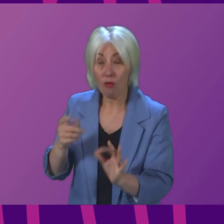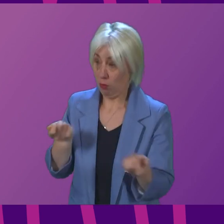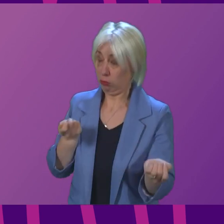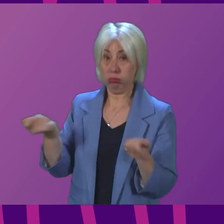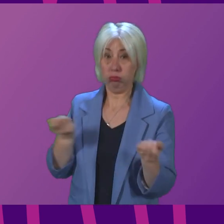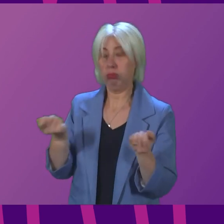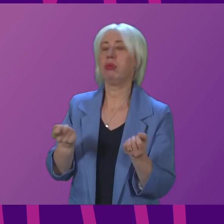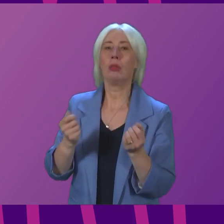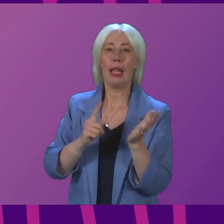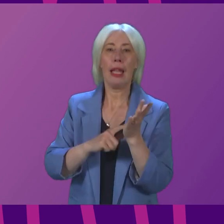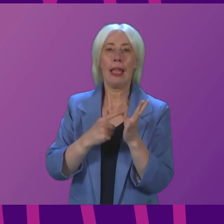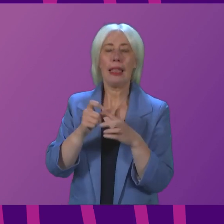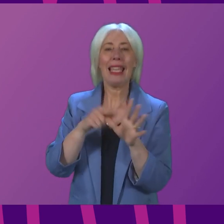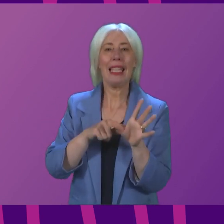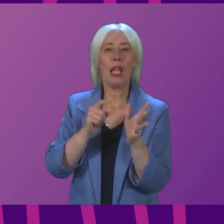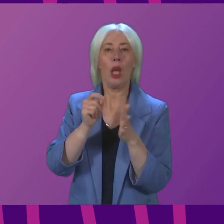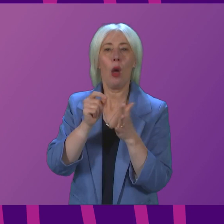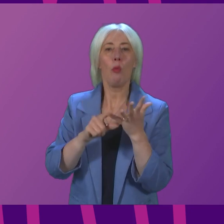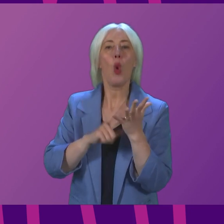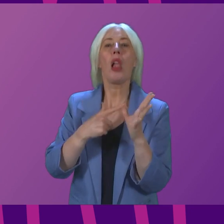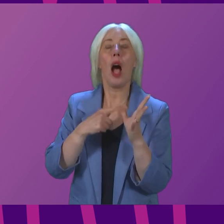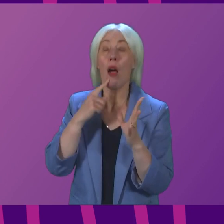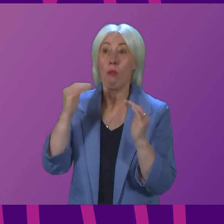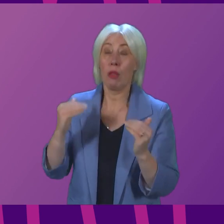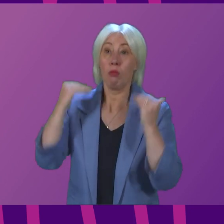of Lady Poole, a High Court judge in Scotland.